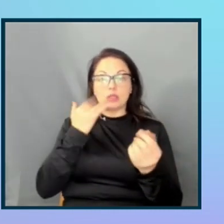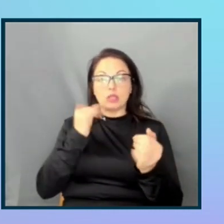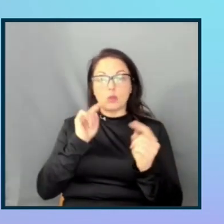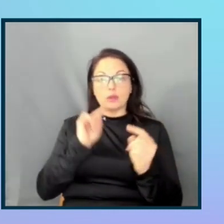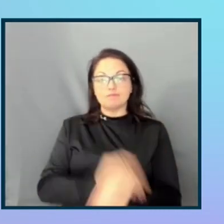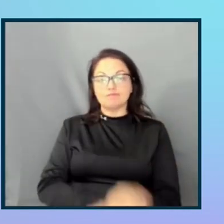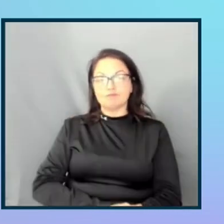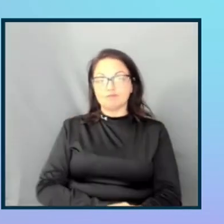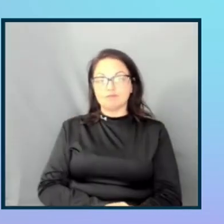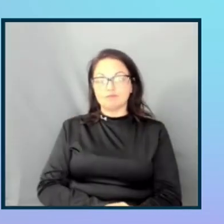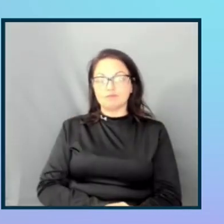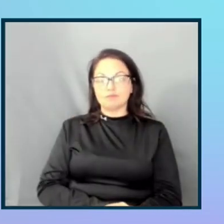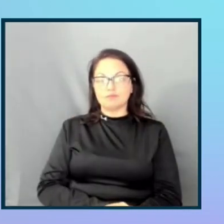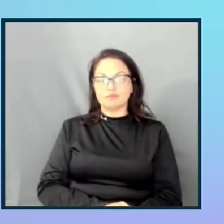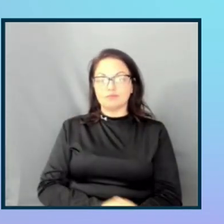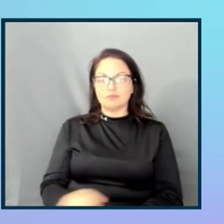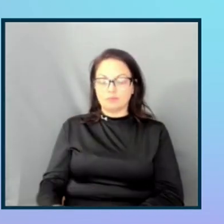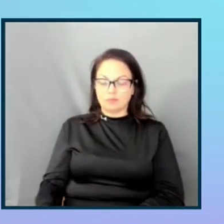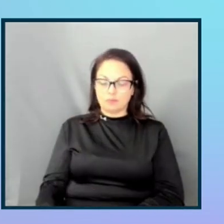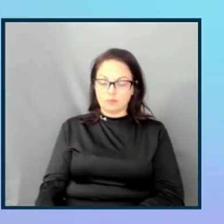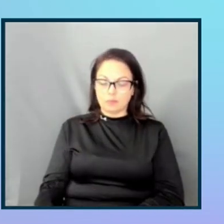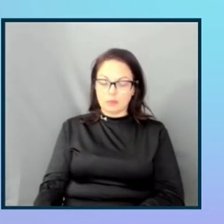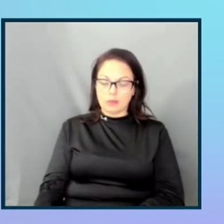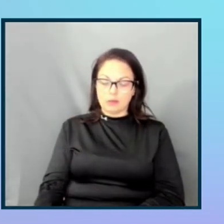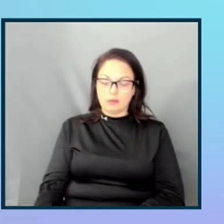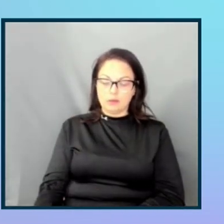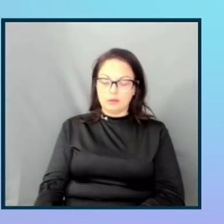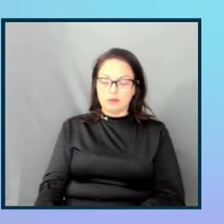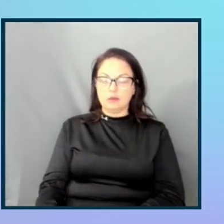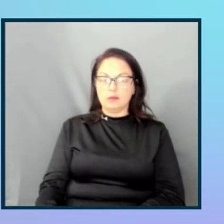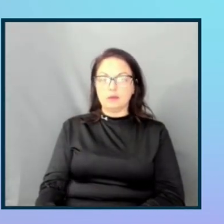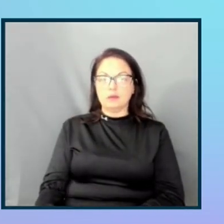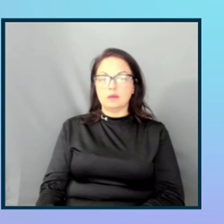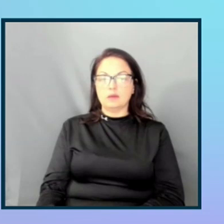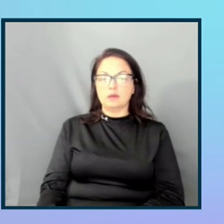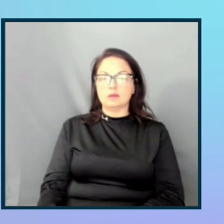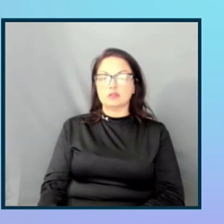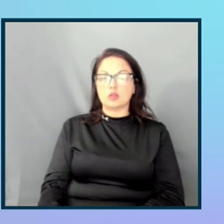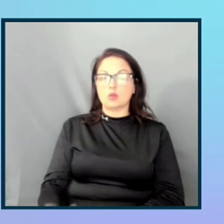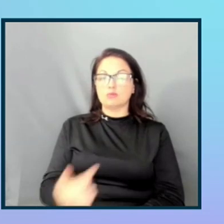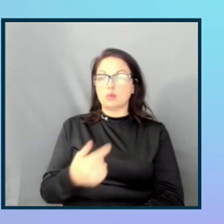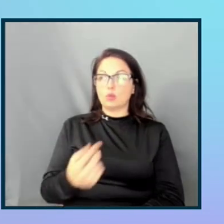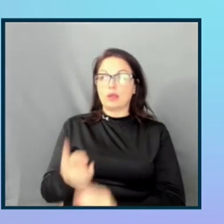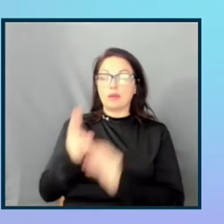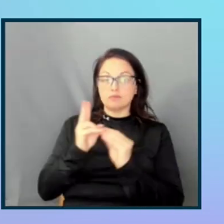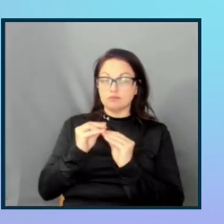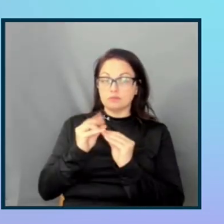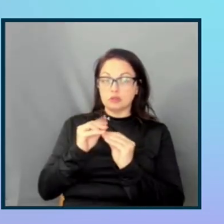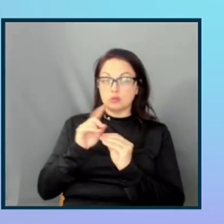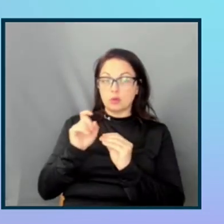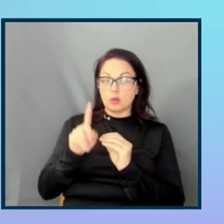So we've got two more, and three more minutes. So if you're out there and you have more questions, get 'em on in.